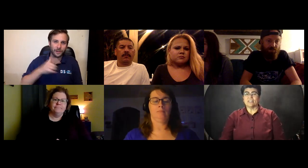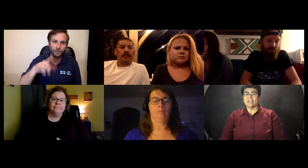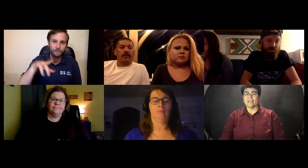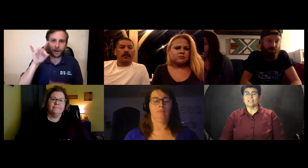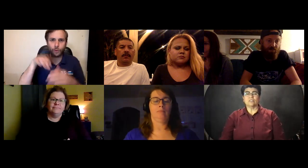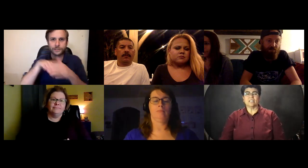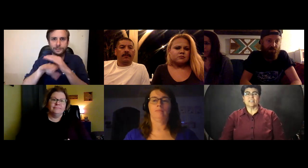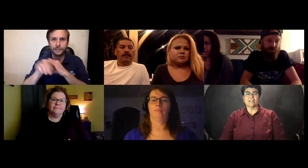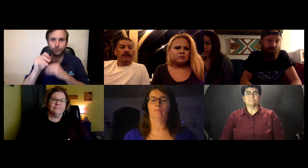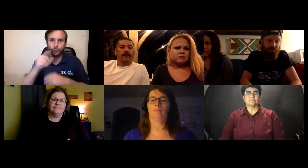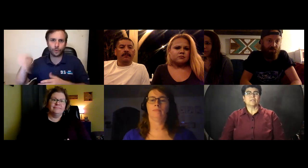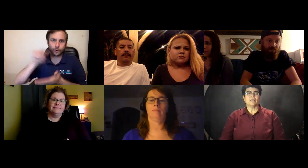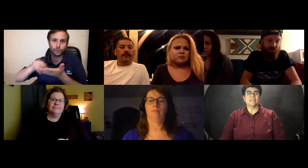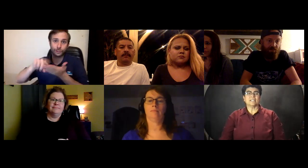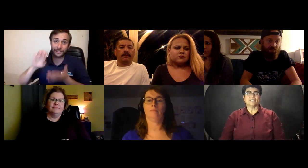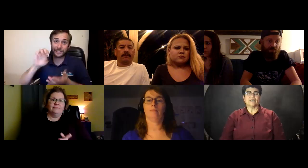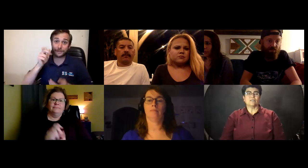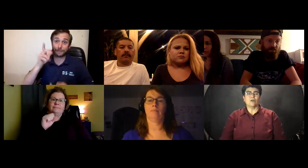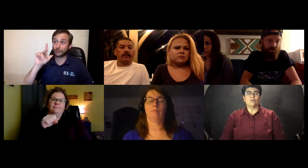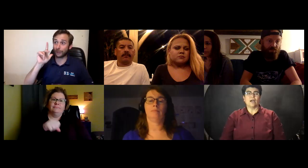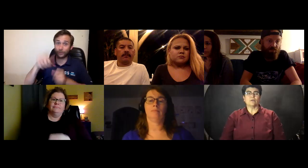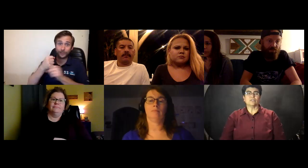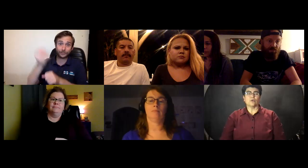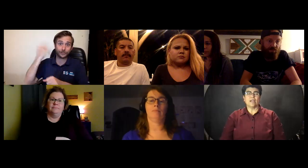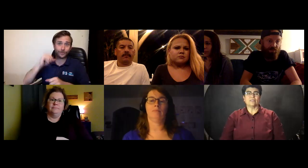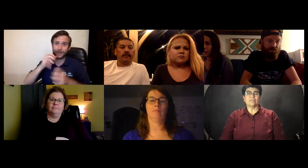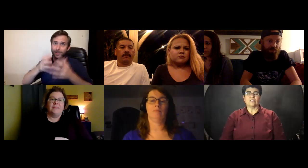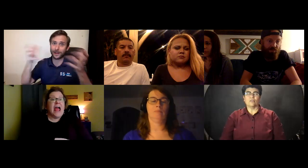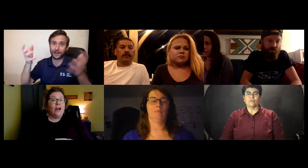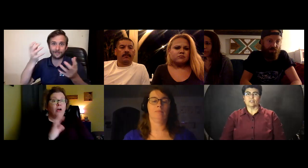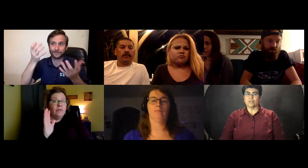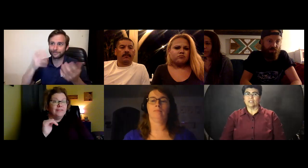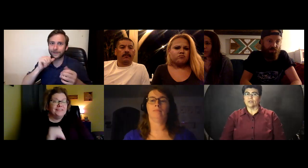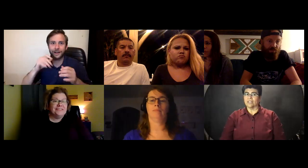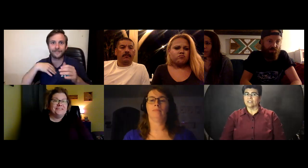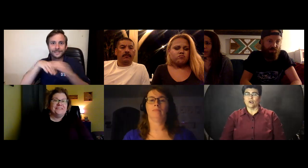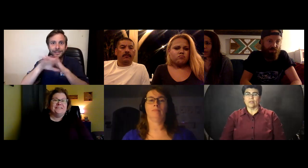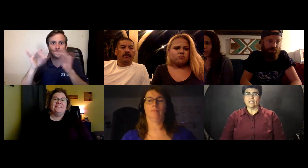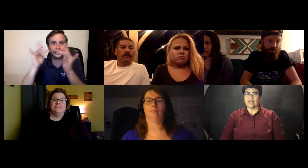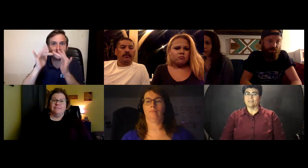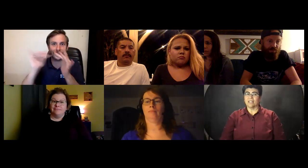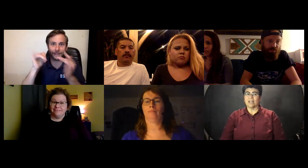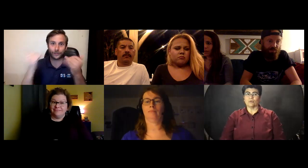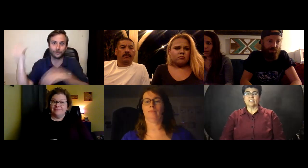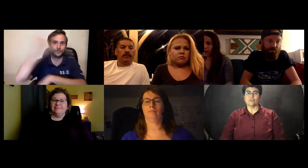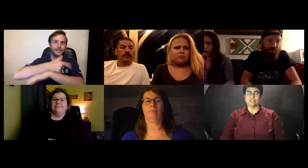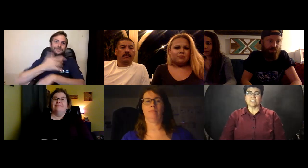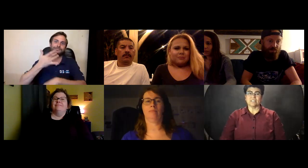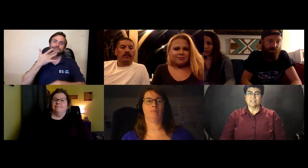got included in there nick said oh that was great you know for 23 years ago we didn't have a lot of